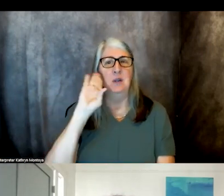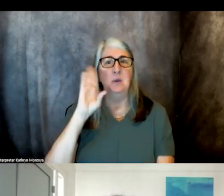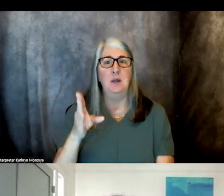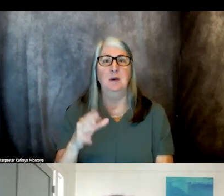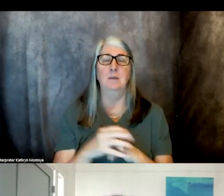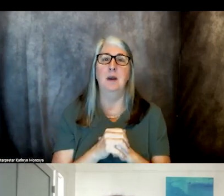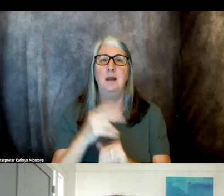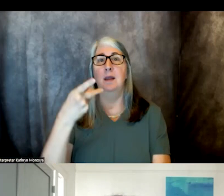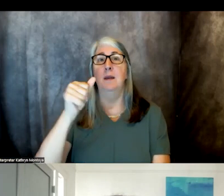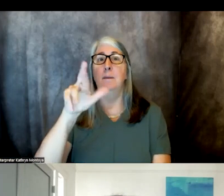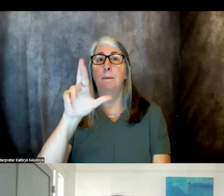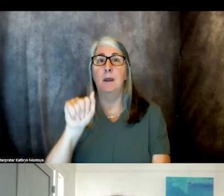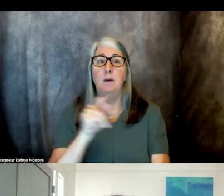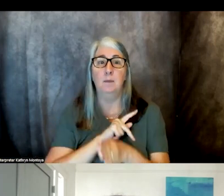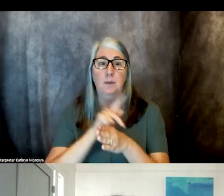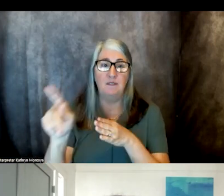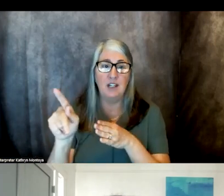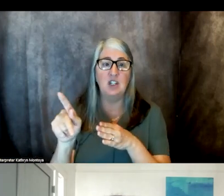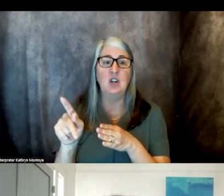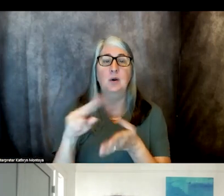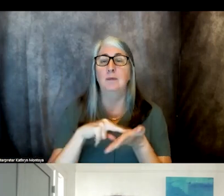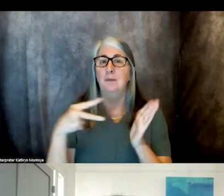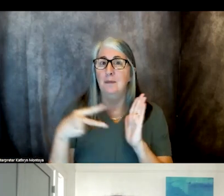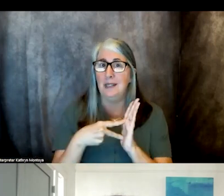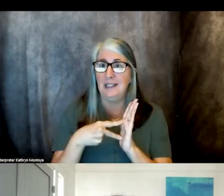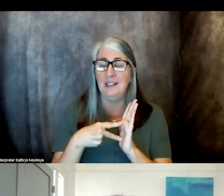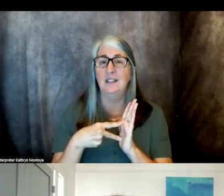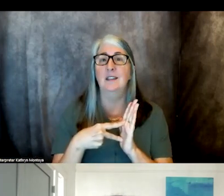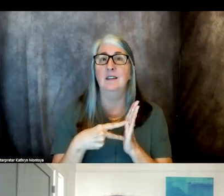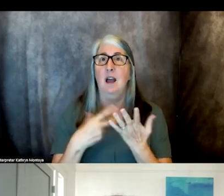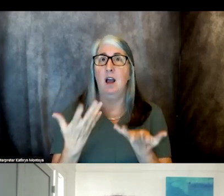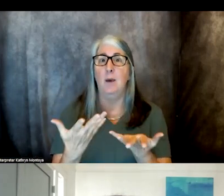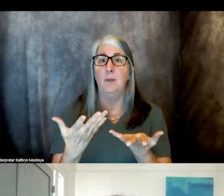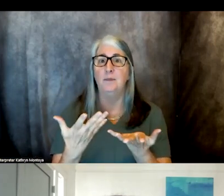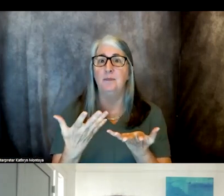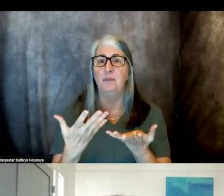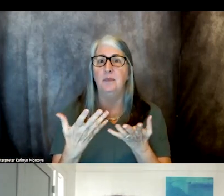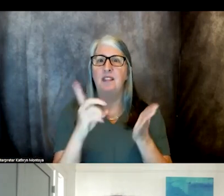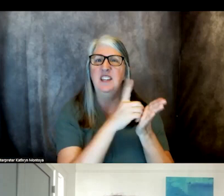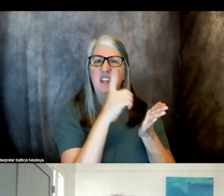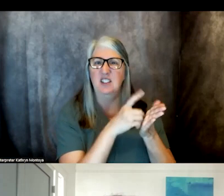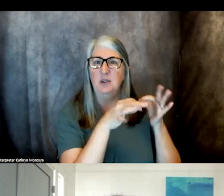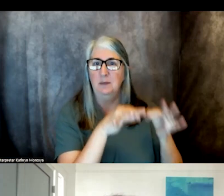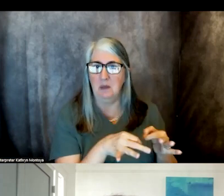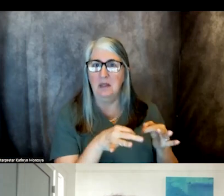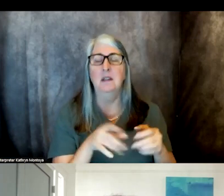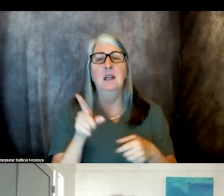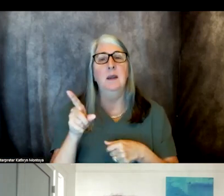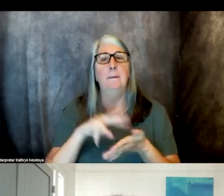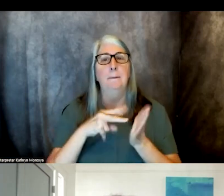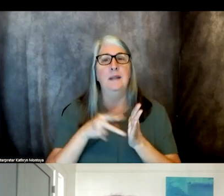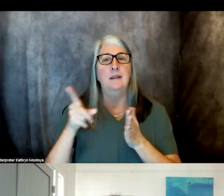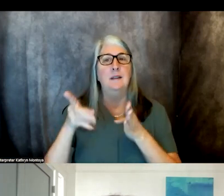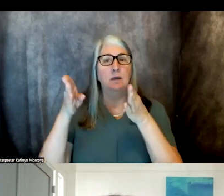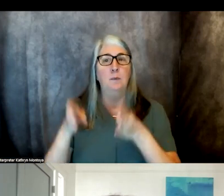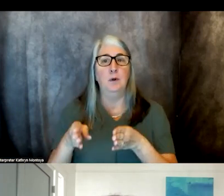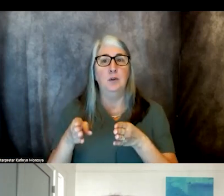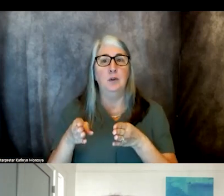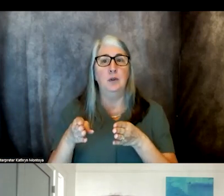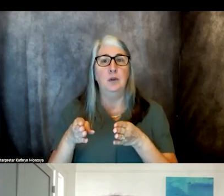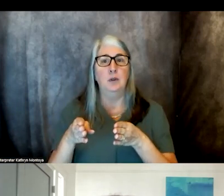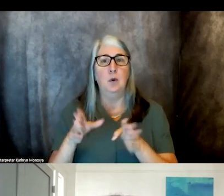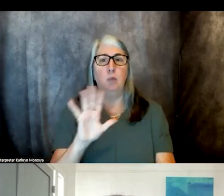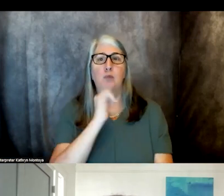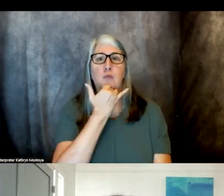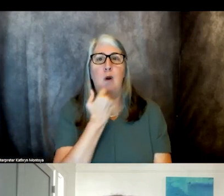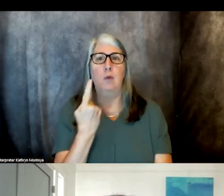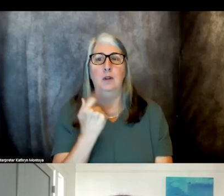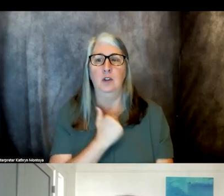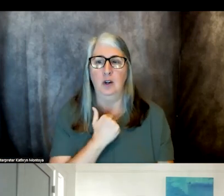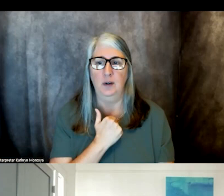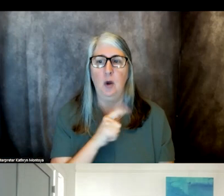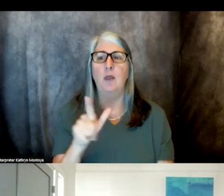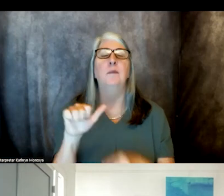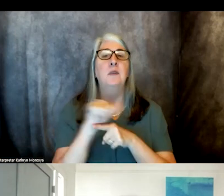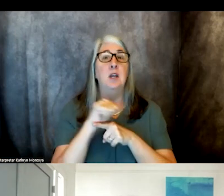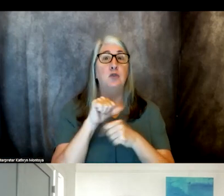DEFINITION IS A PERSON WHO -- A TRAINED AID WHO ASSISTS A